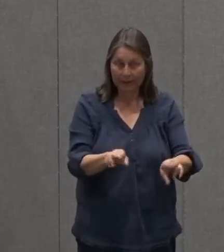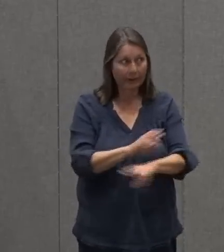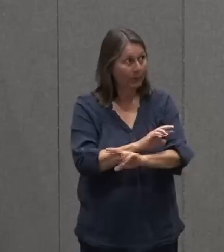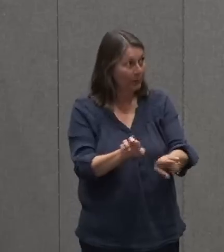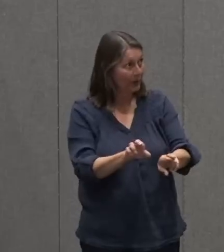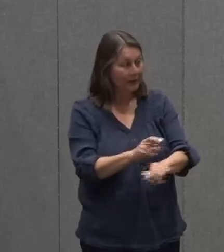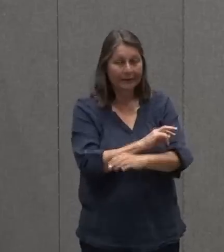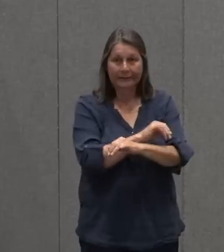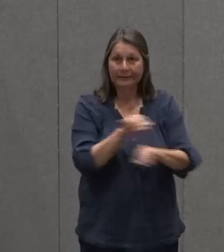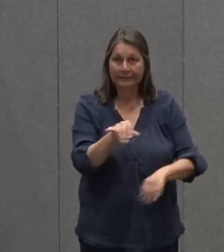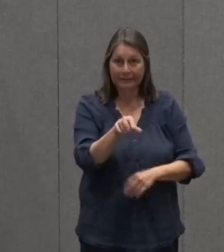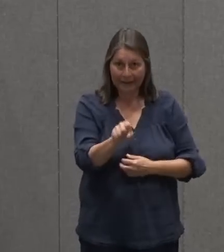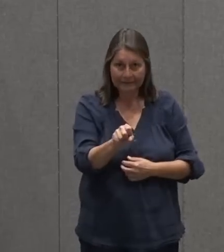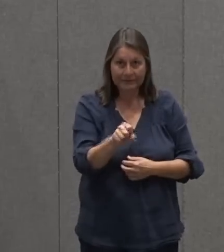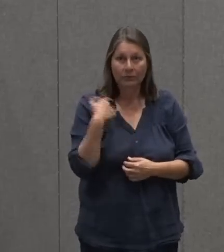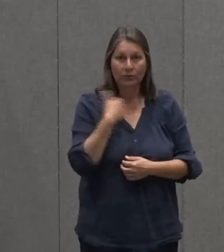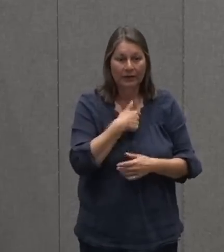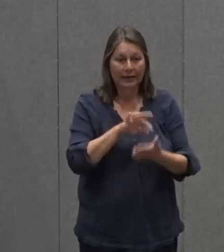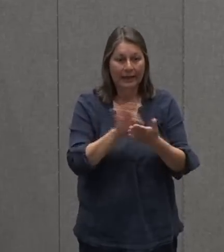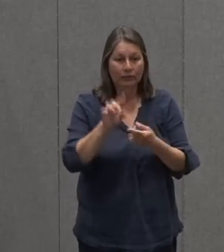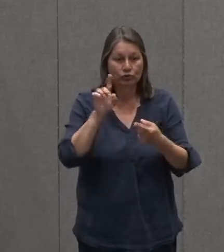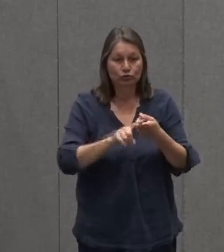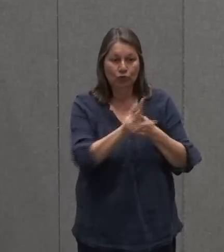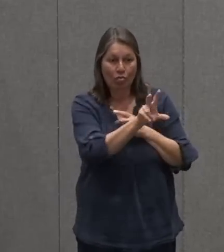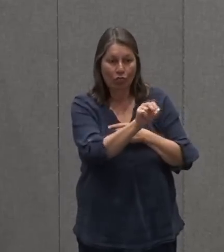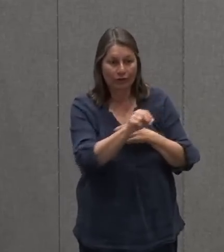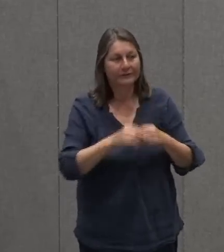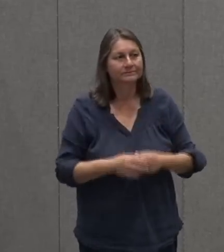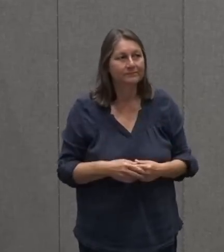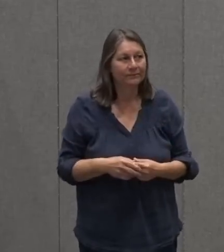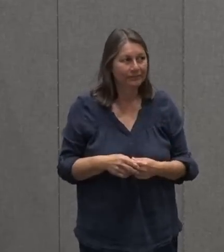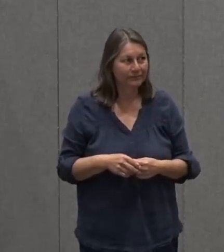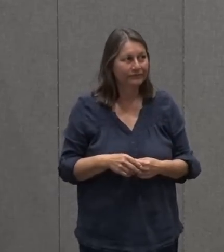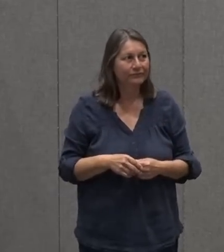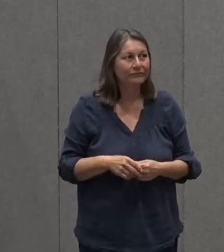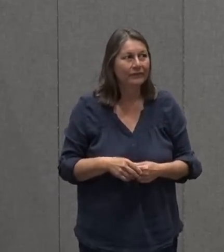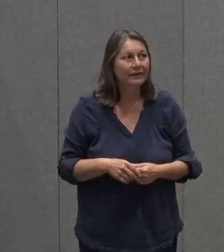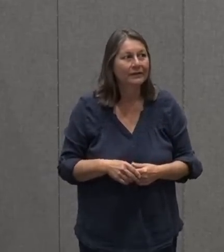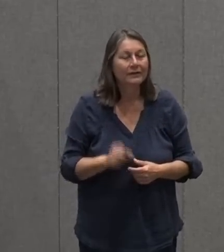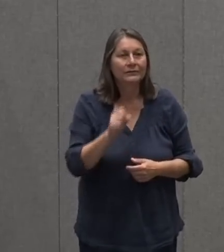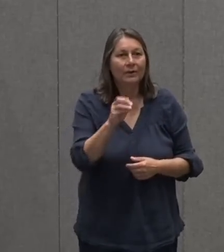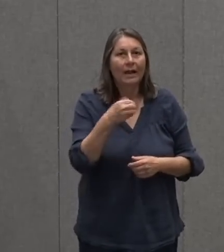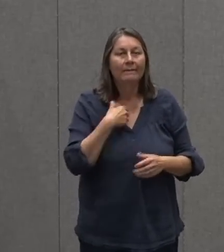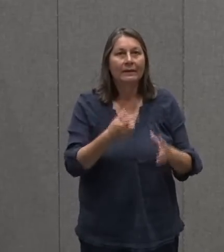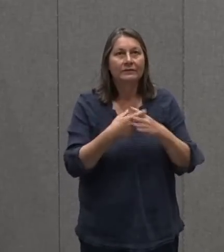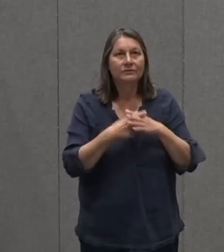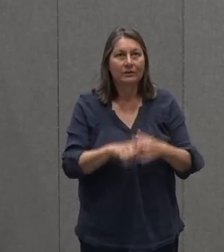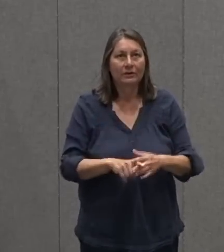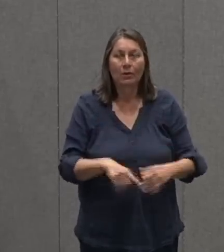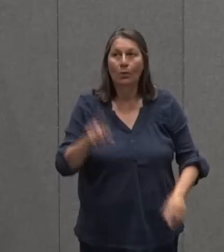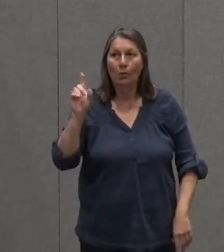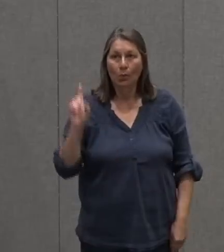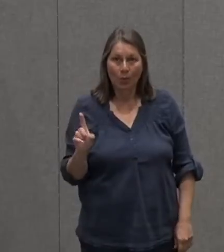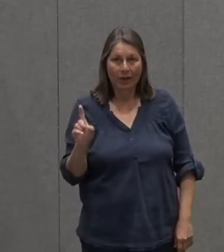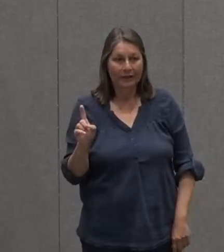Yes. Okay and we have to go to 30. Okay, I'm gonna try. All right, so I'm gonna start off. I'm gonna say one.